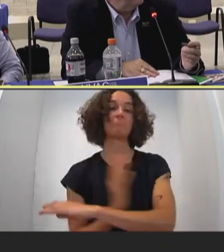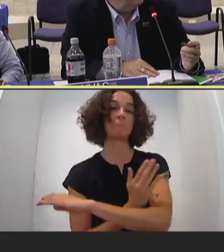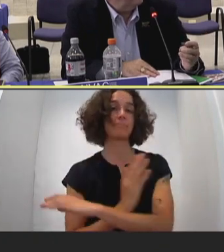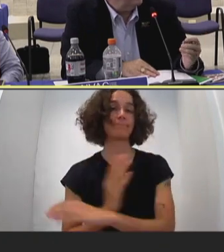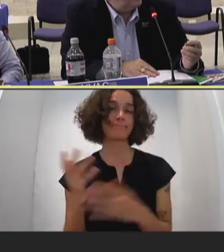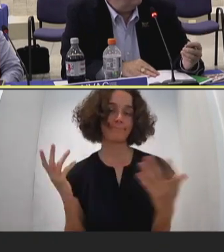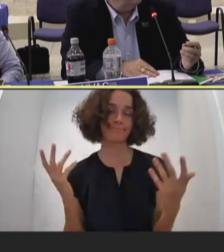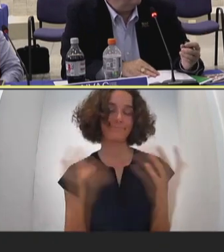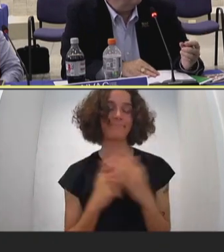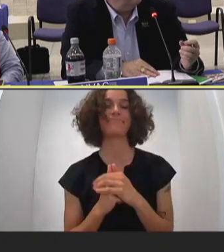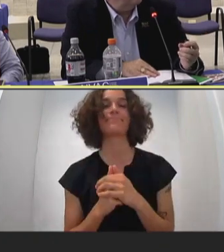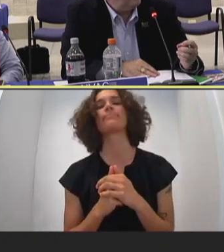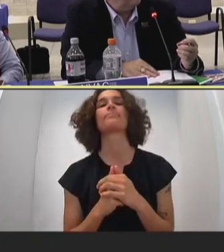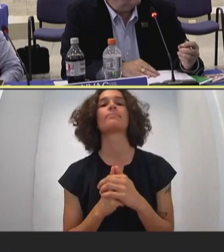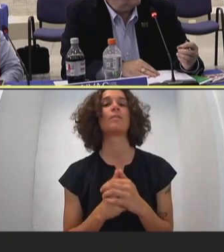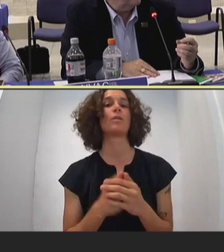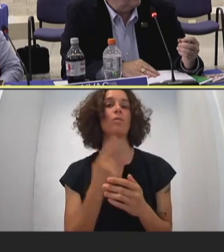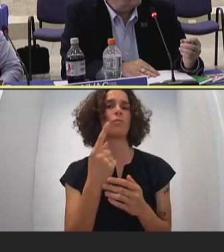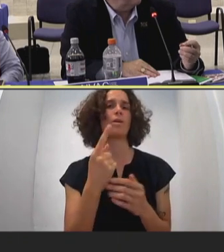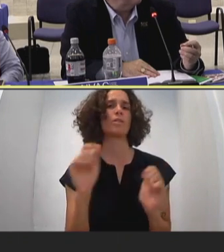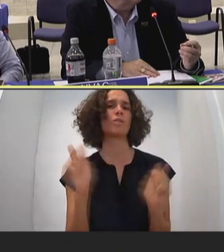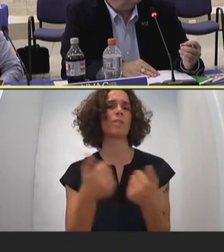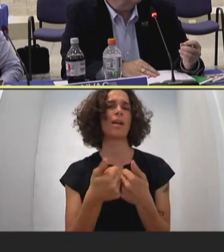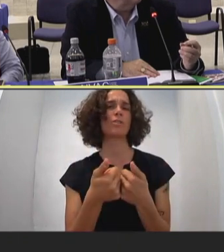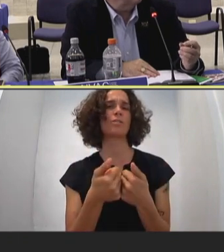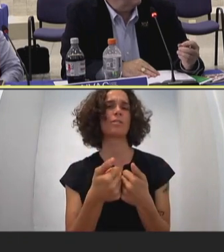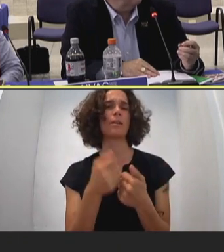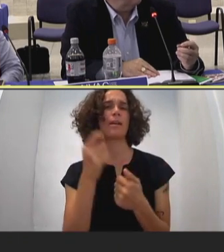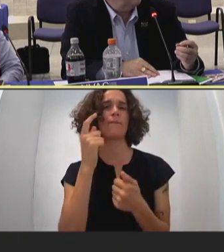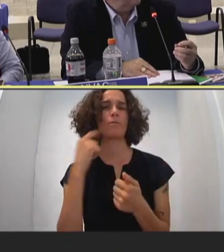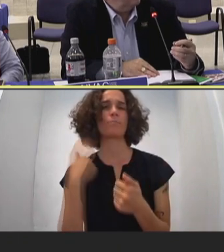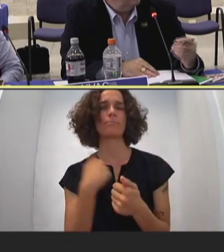a challenge for those who are trying to look and analyze this is getting